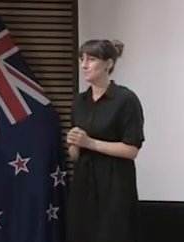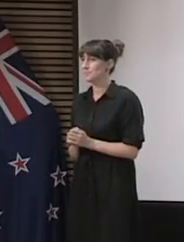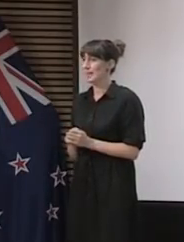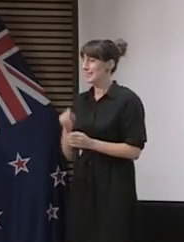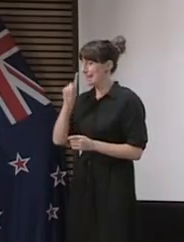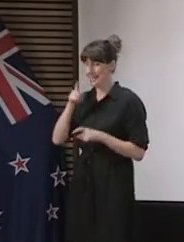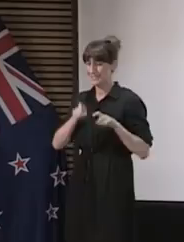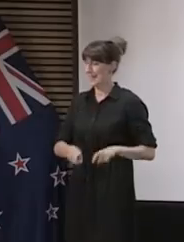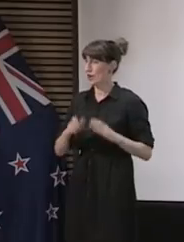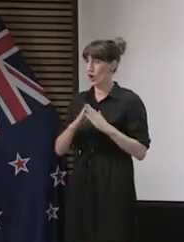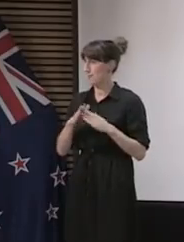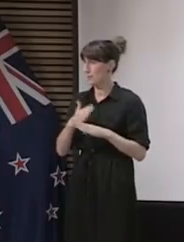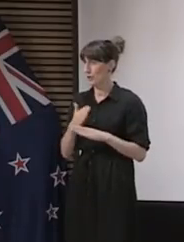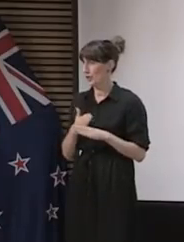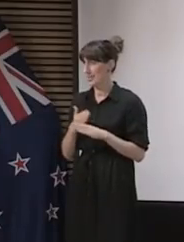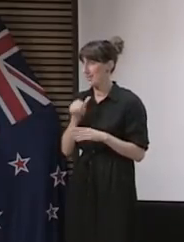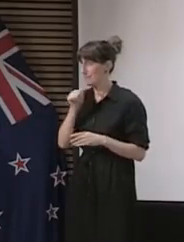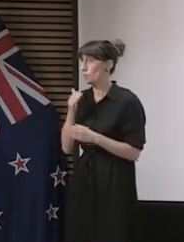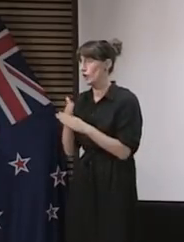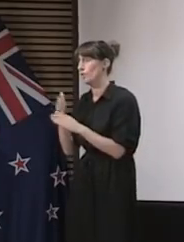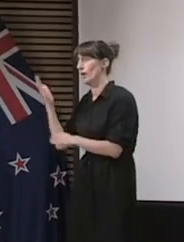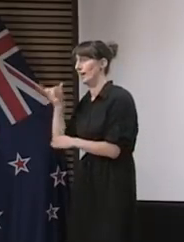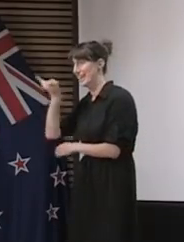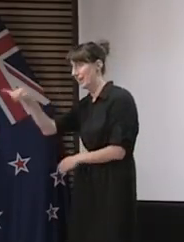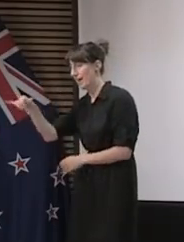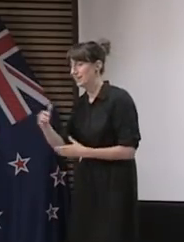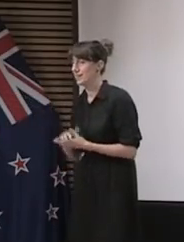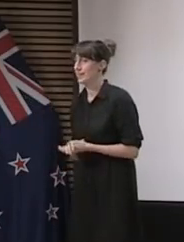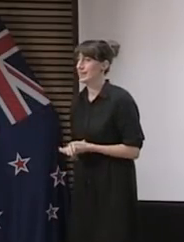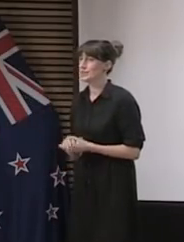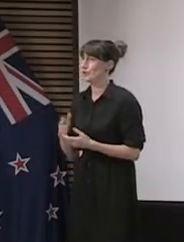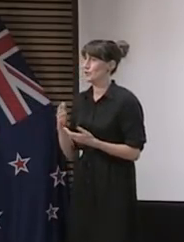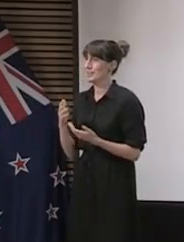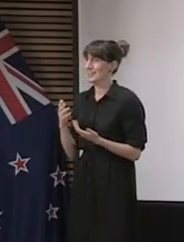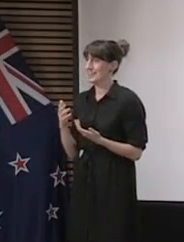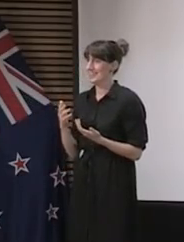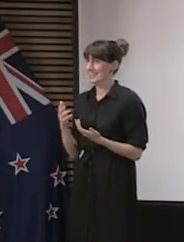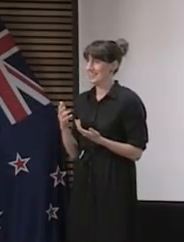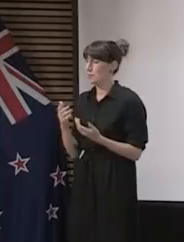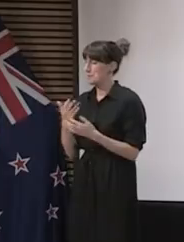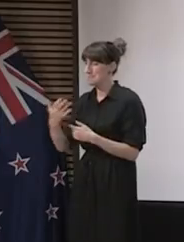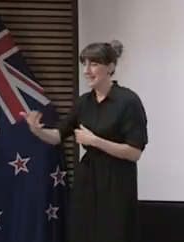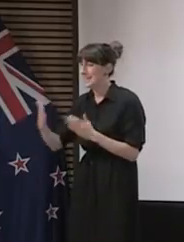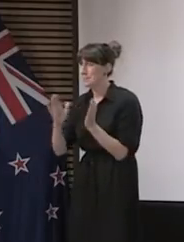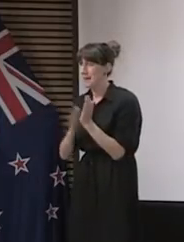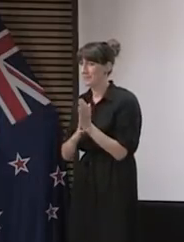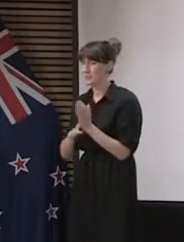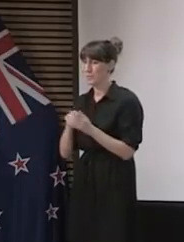Again, there areissues attached with that aswell. That means that forMonet many months we wouldhave stewards who would neverbe able to leave their